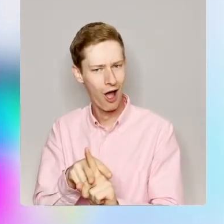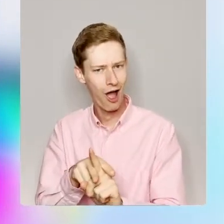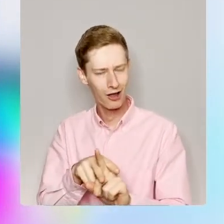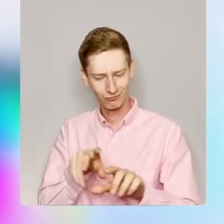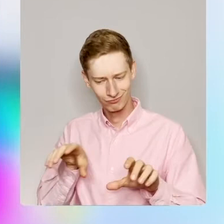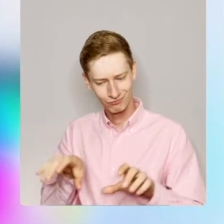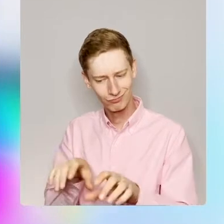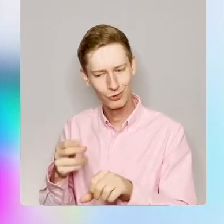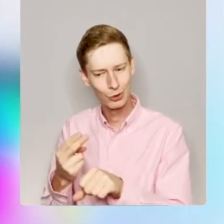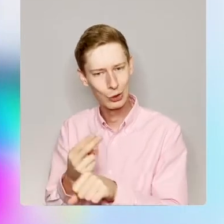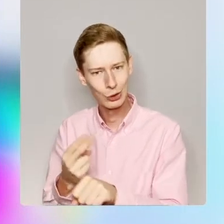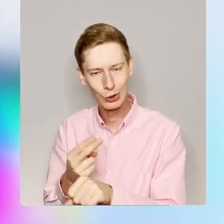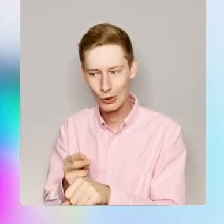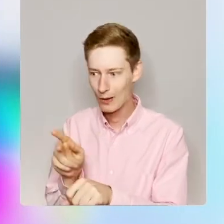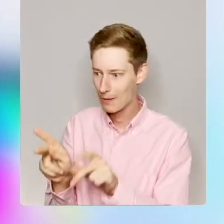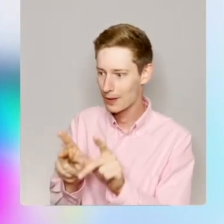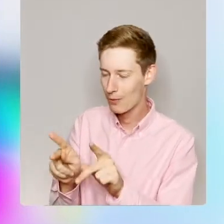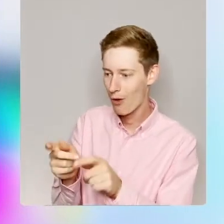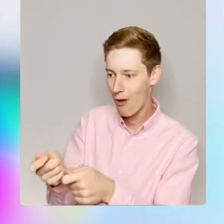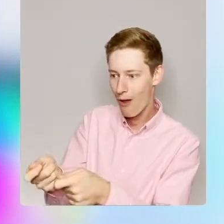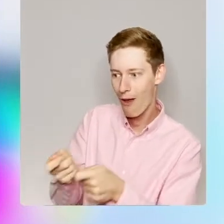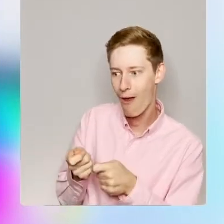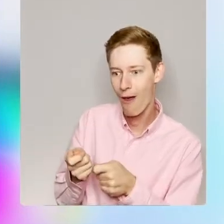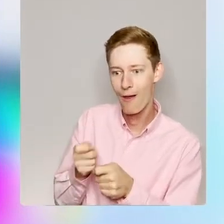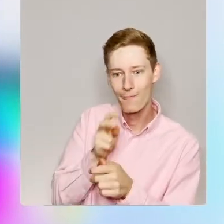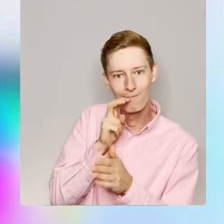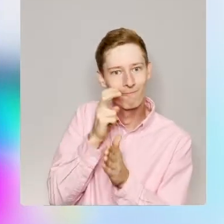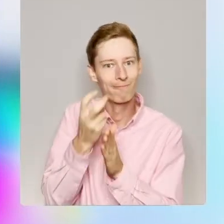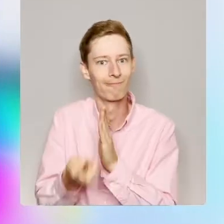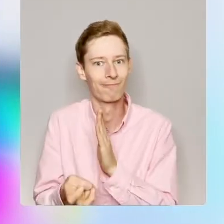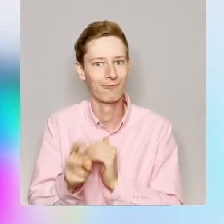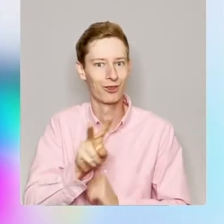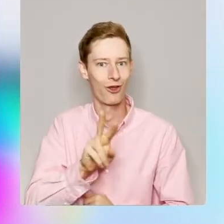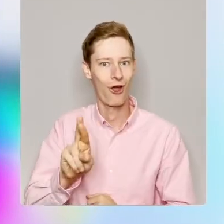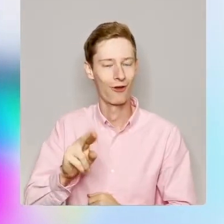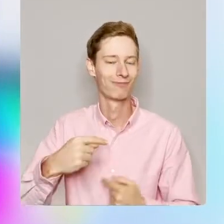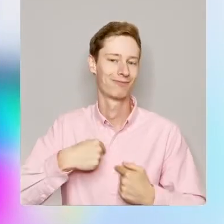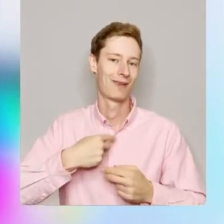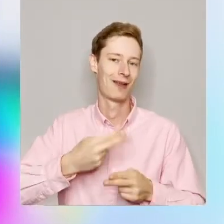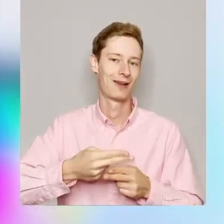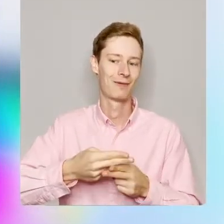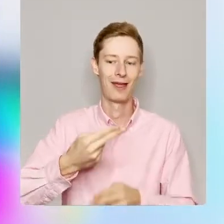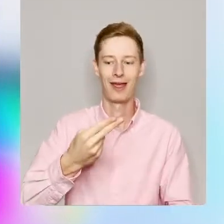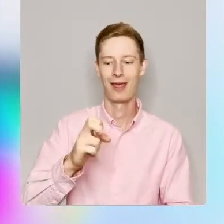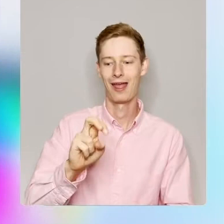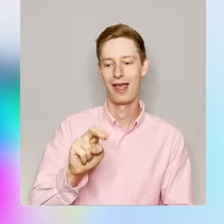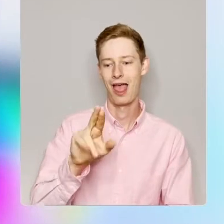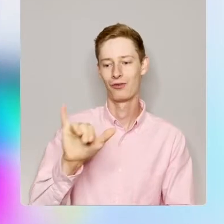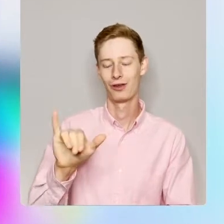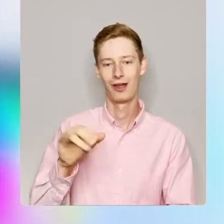and really pull people into the virtual worlds we create? Hi, I'm Henry Halvorson.